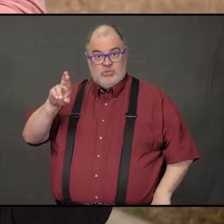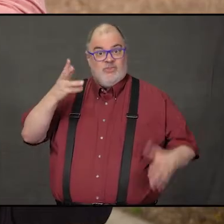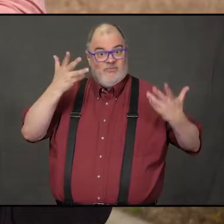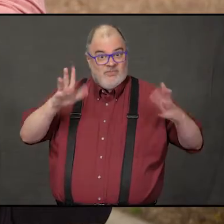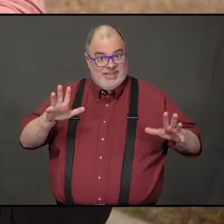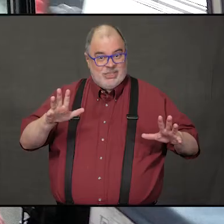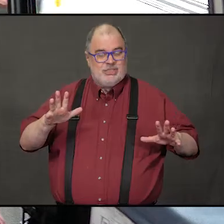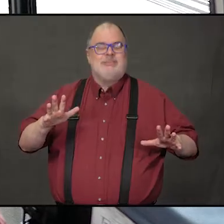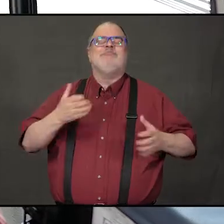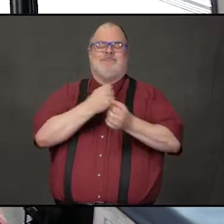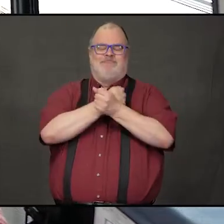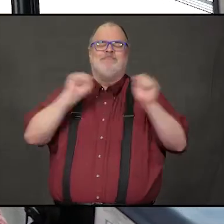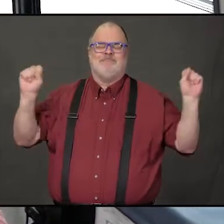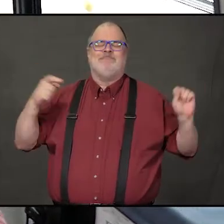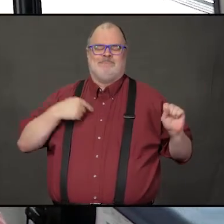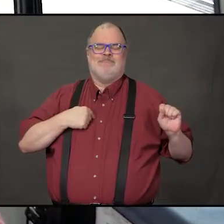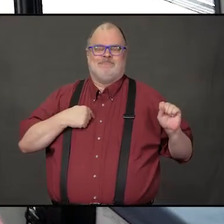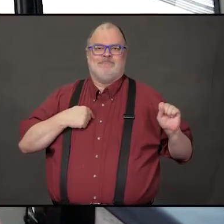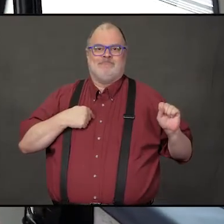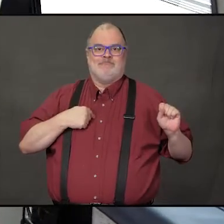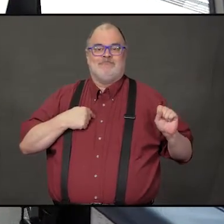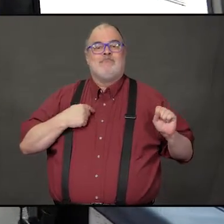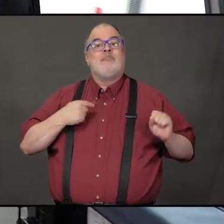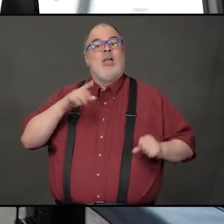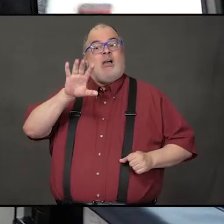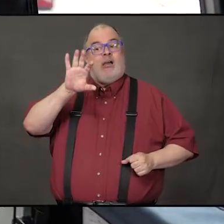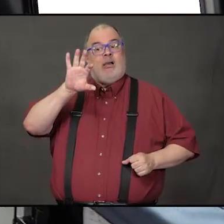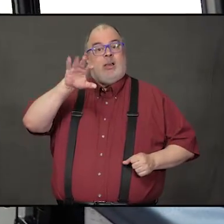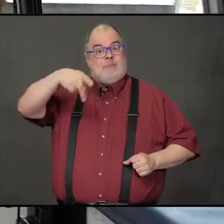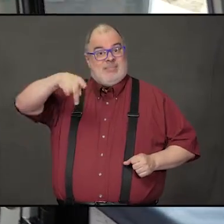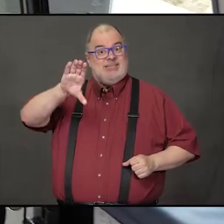to go out with friends and use public transportation again without any fear.